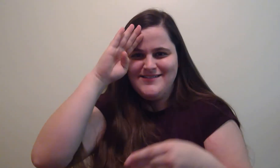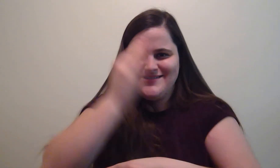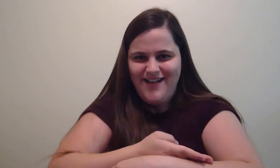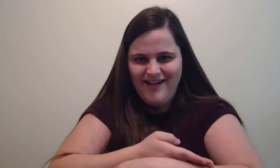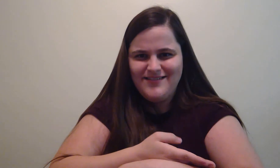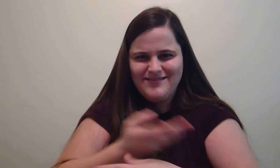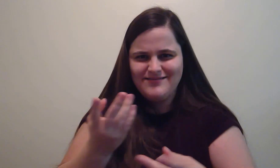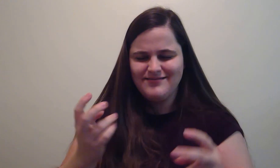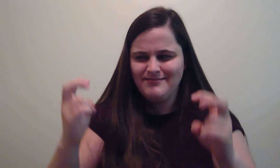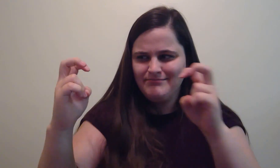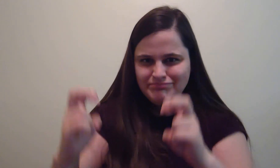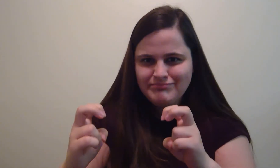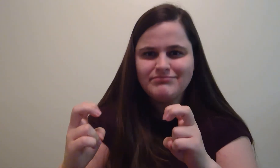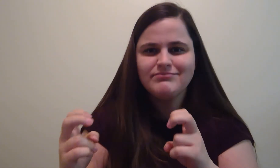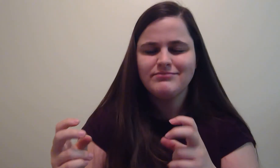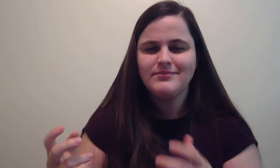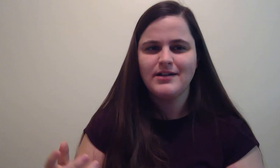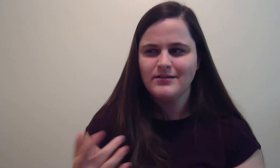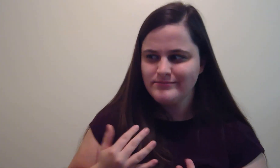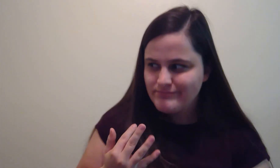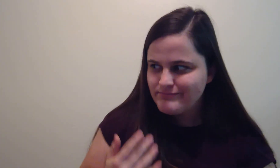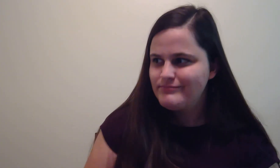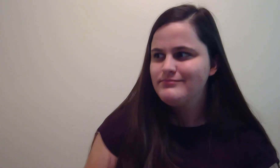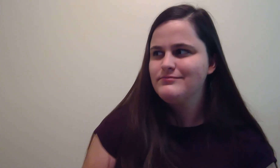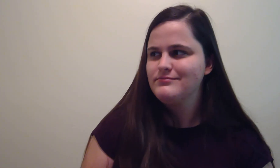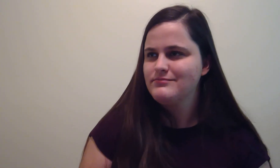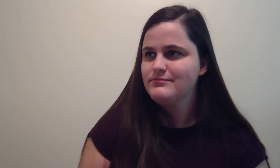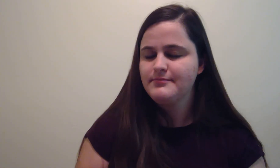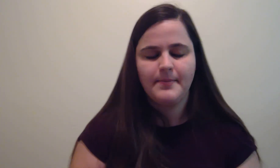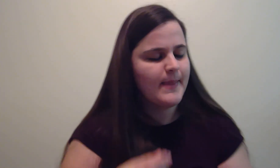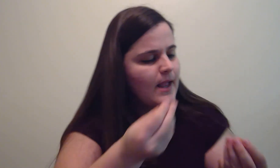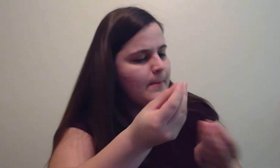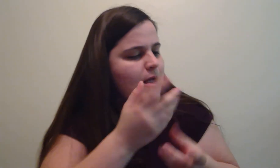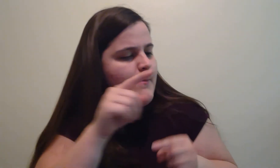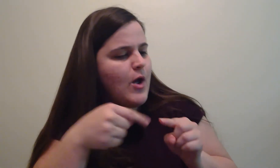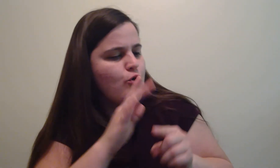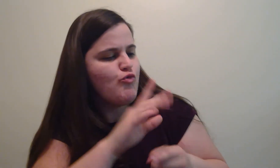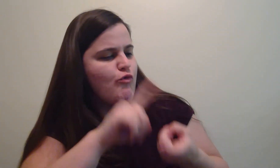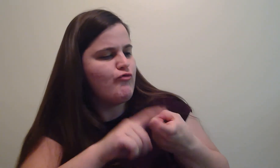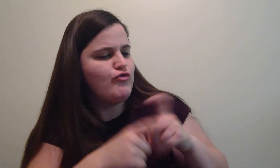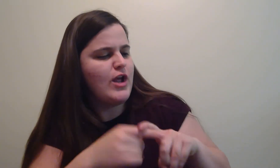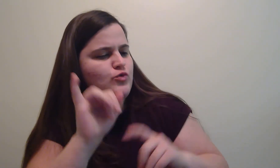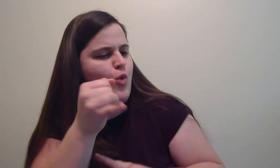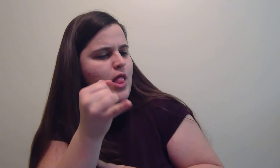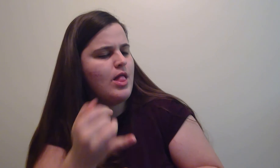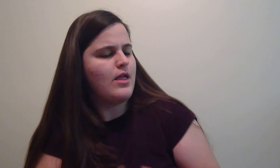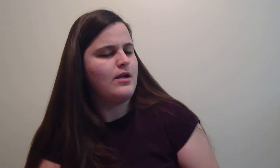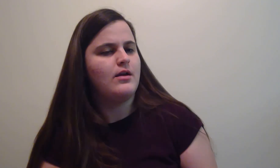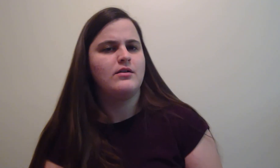I sat in the chair opposite him and waited. "Tell me about your friend Juli Baker."